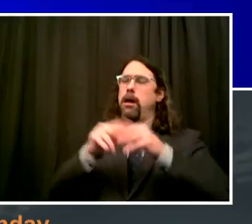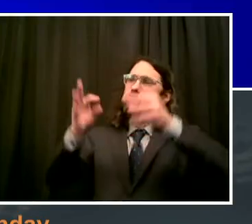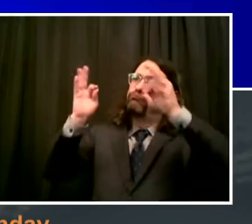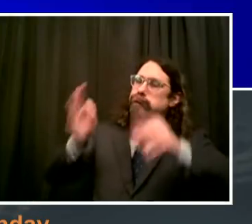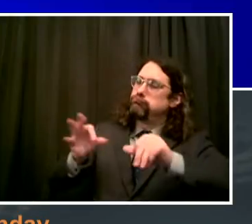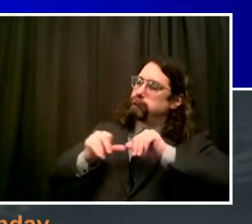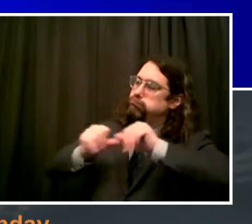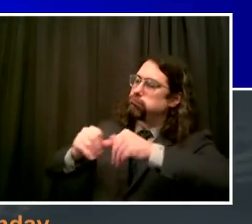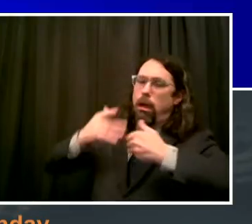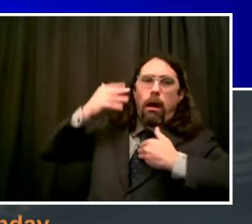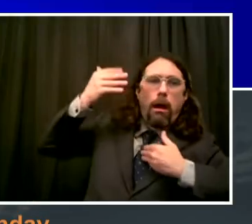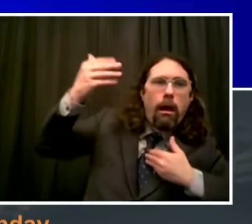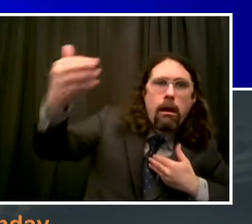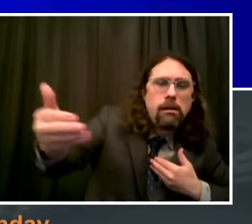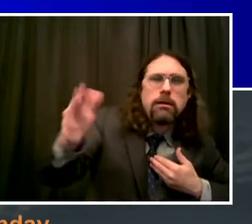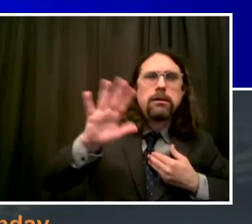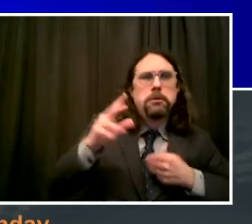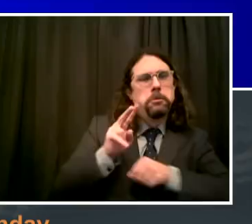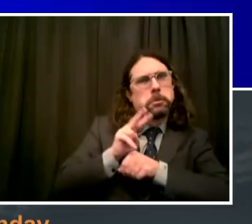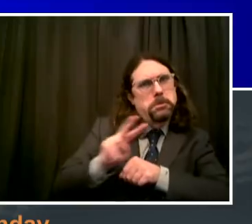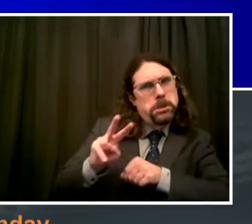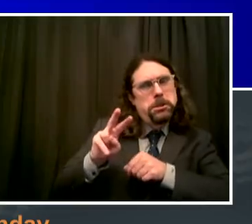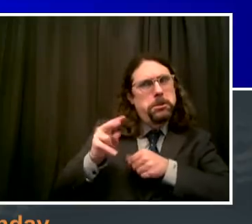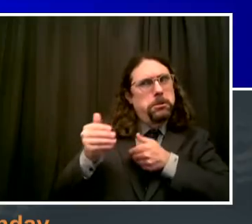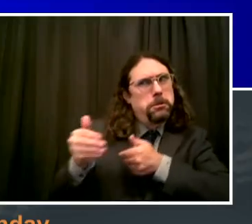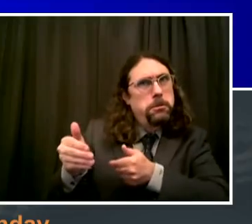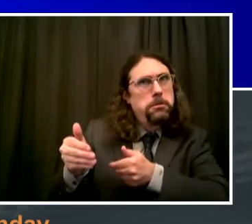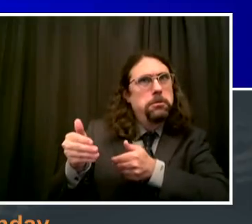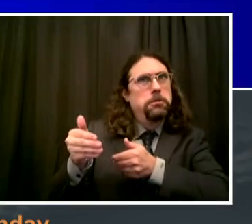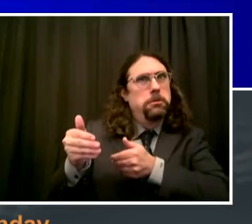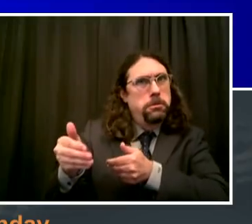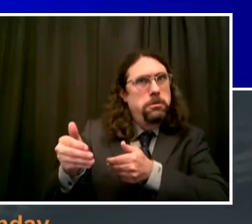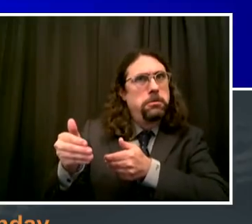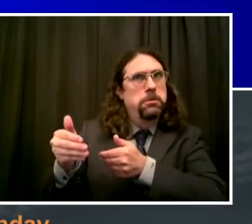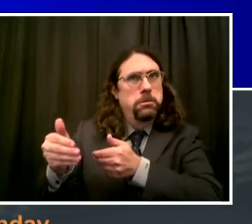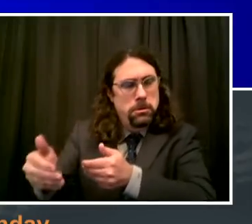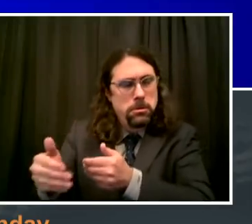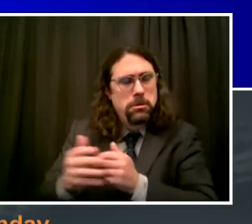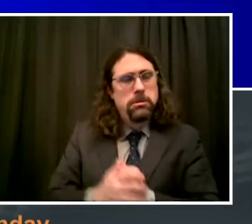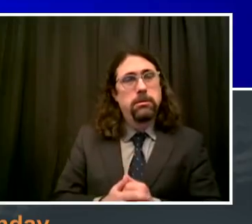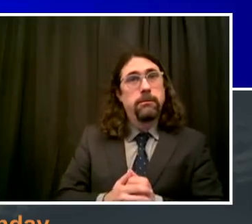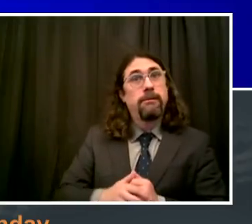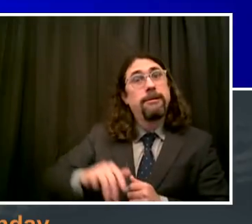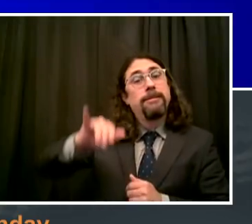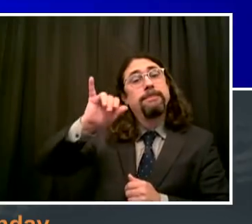TOVERALL HEALTH AND WELL BEING OF THE CITY.